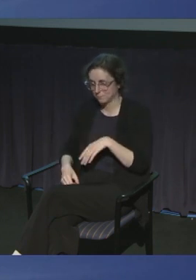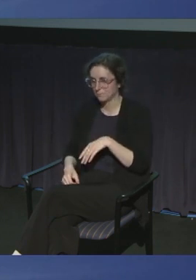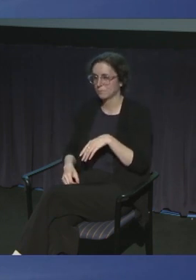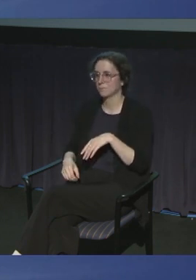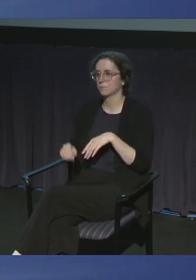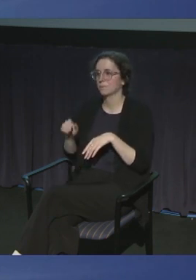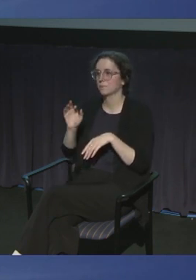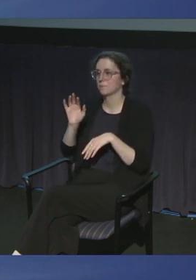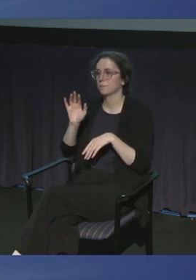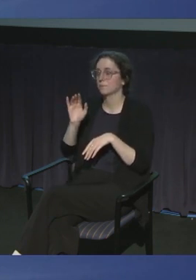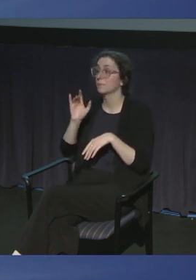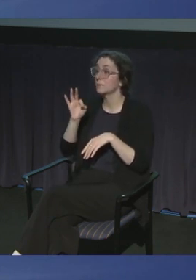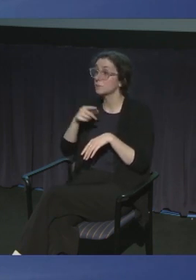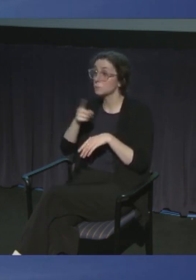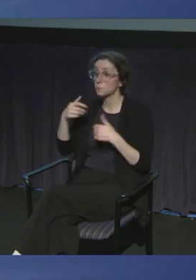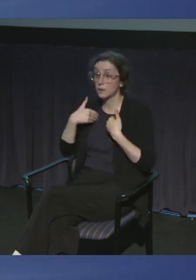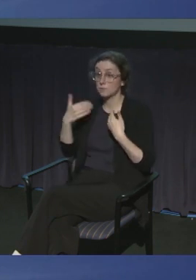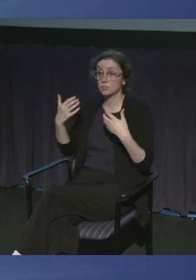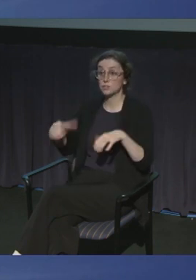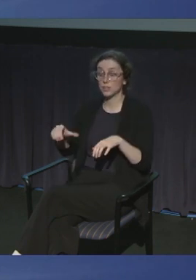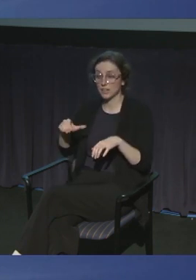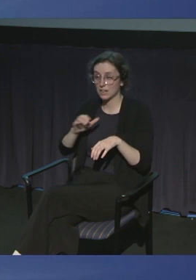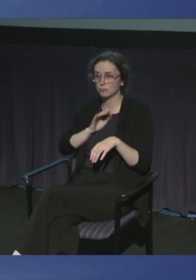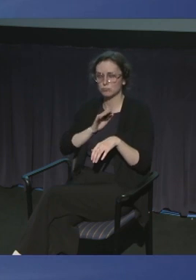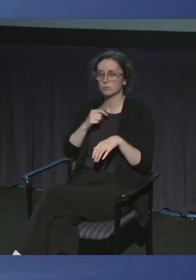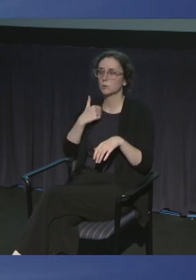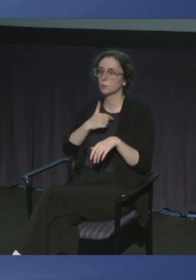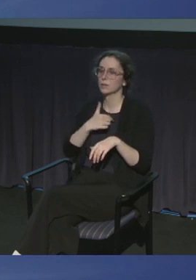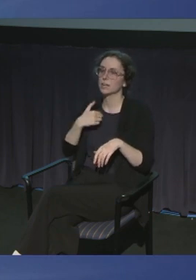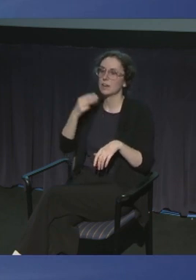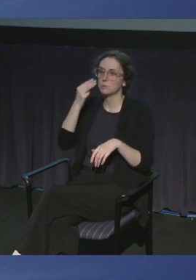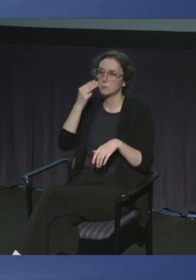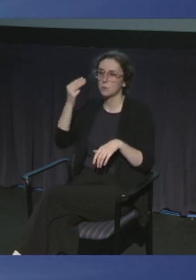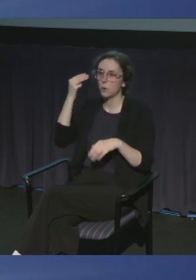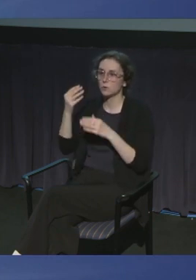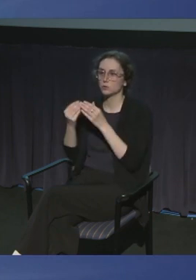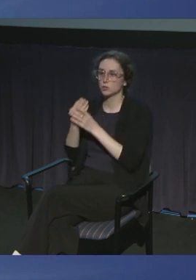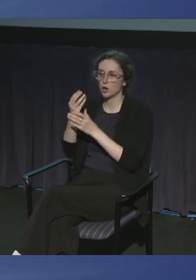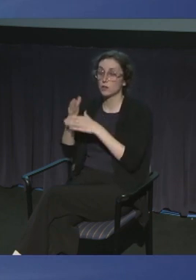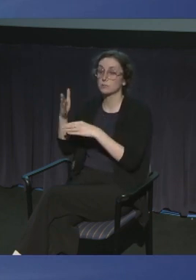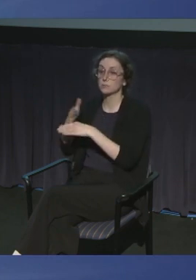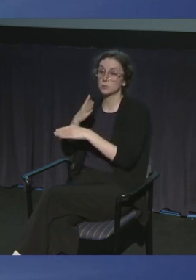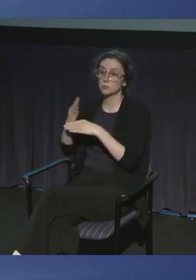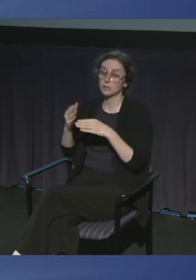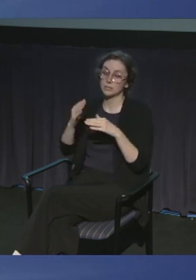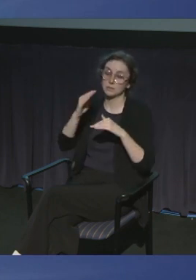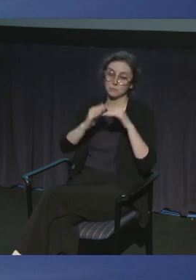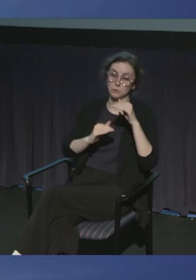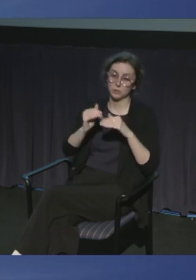AND, IF YOU GET A CHANCE, WE ACTUALLY HAVE A MEMORIAL GARDEN IN BETWEEN BUILDING 31 AND